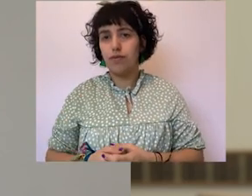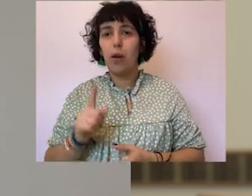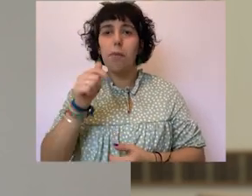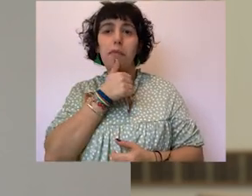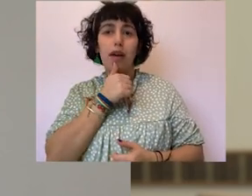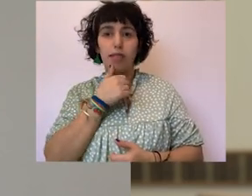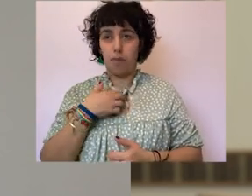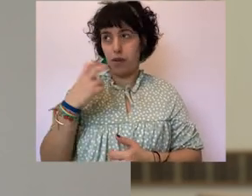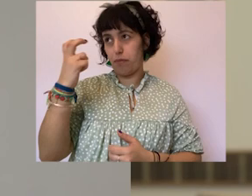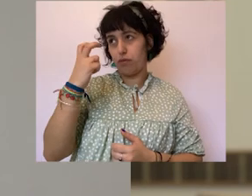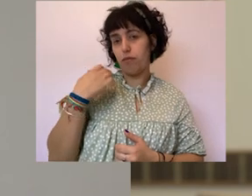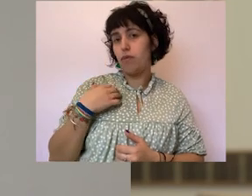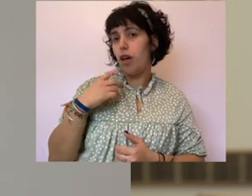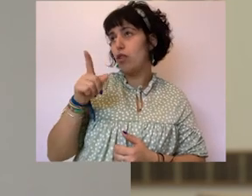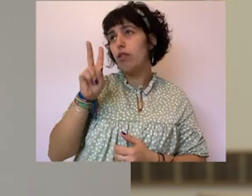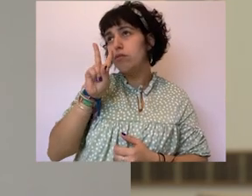For example, looking -Unbelievable, at that moment...